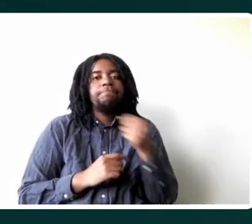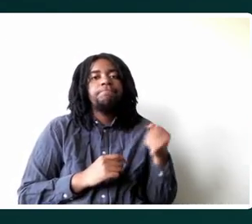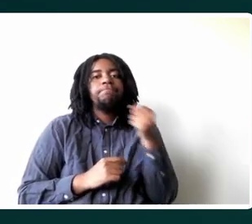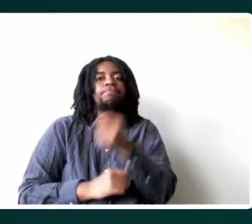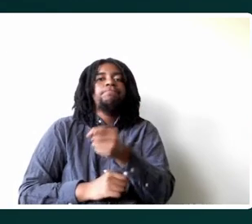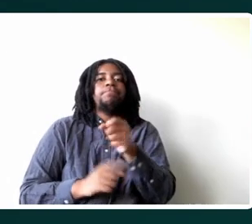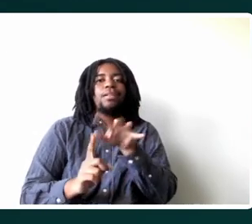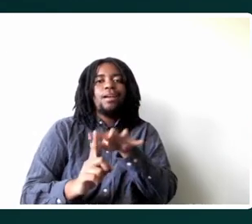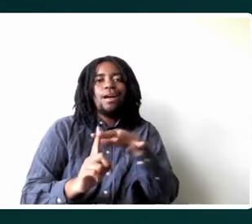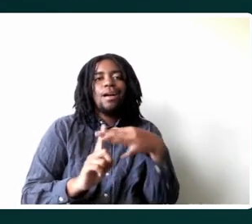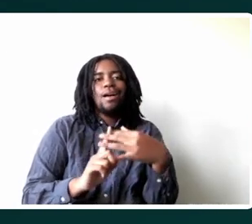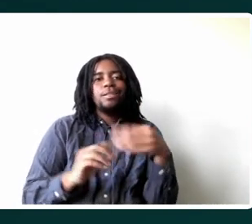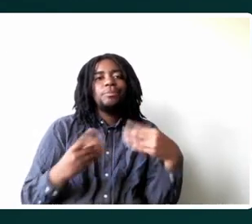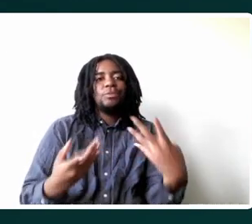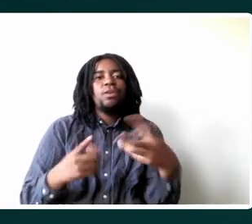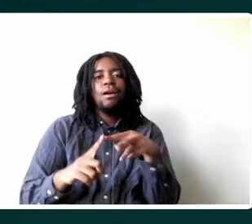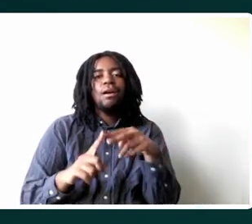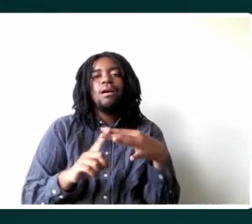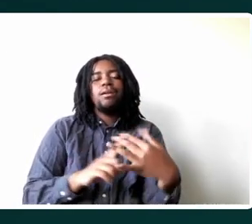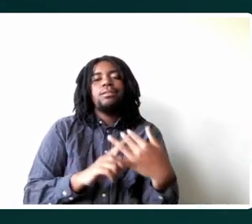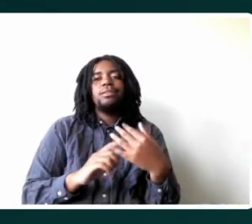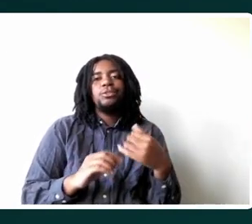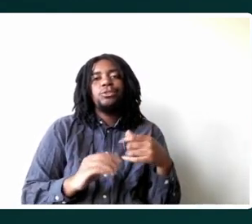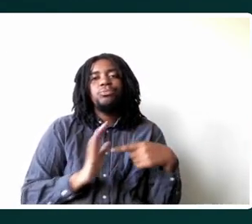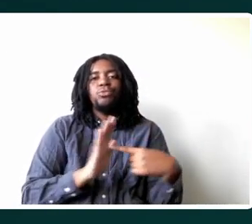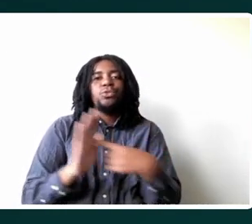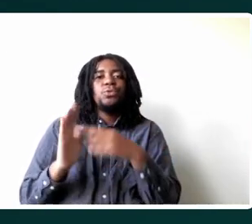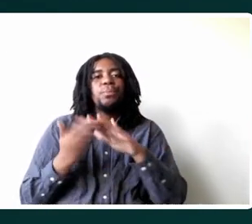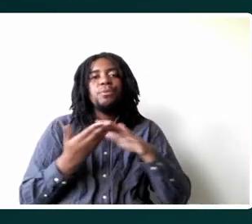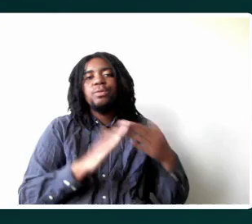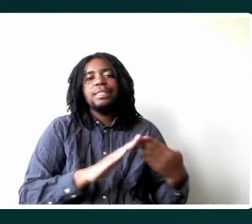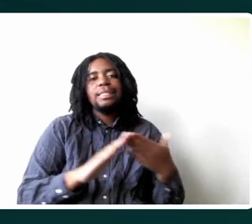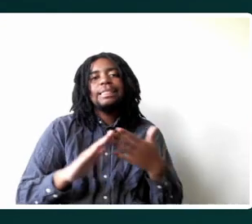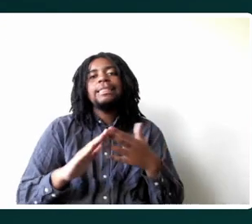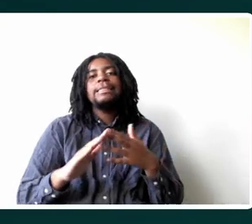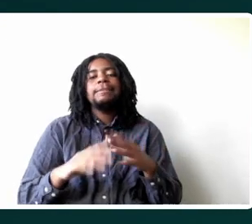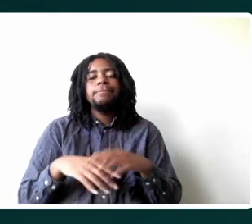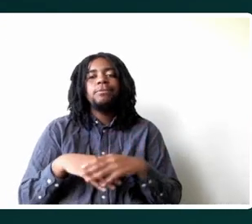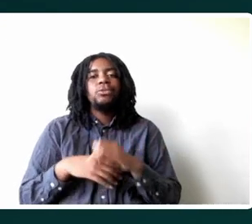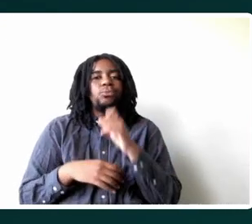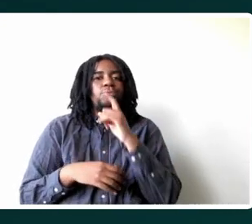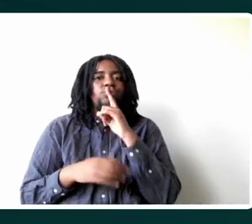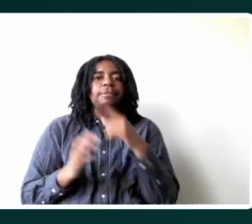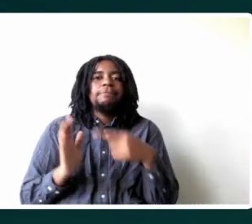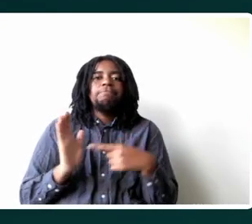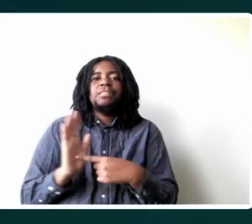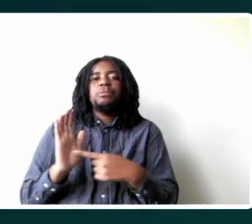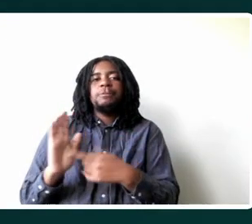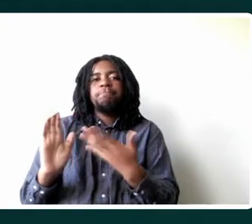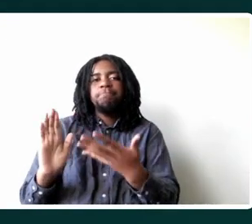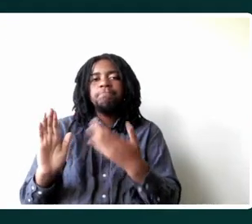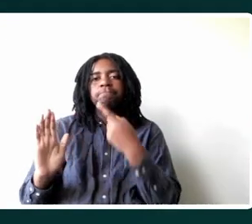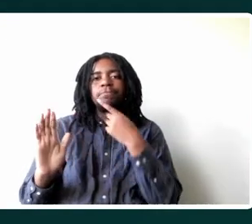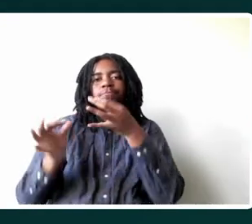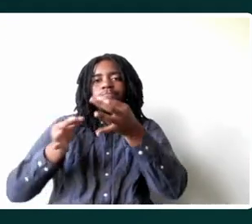that helped produce them. And so, that's what this exhibition really is seeking to do.